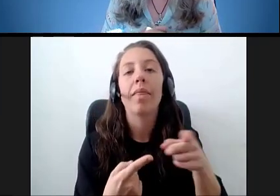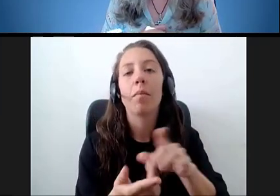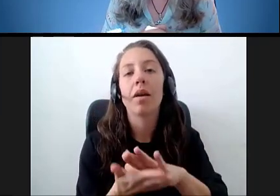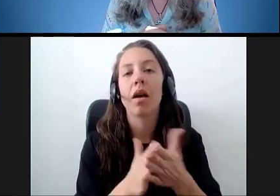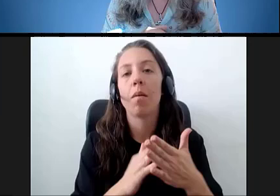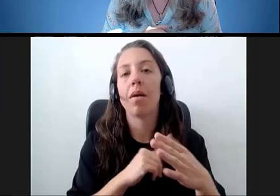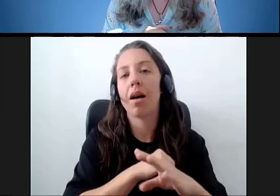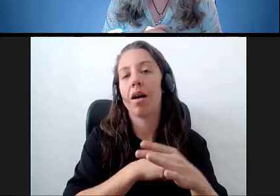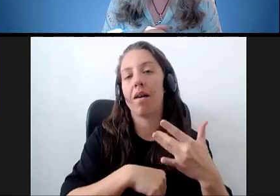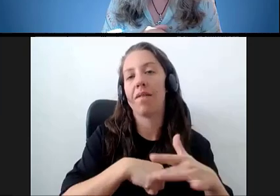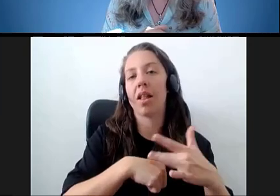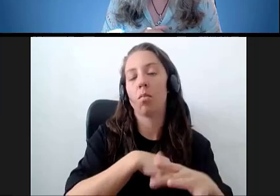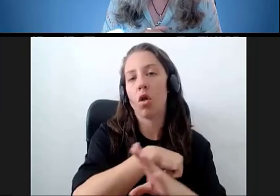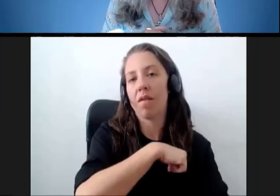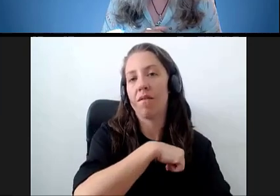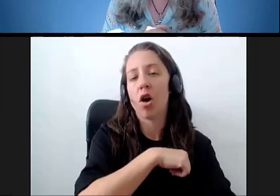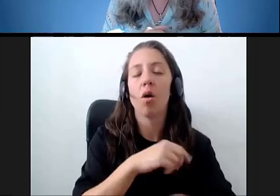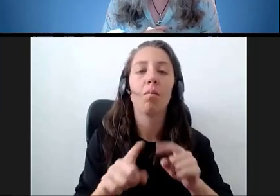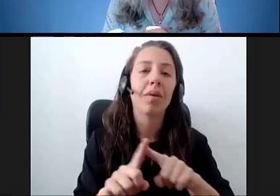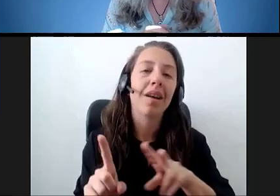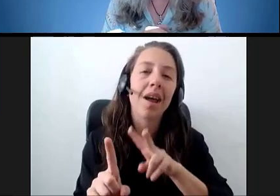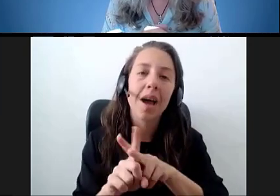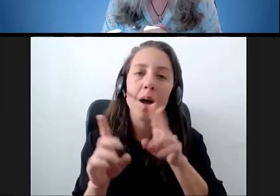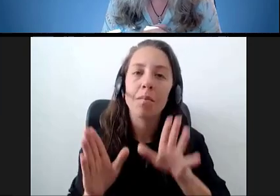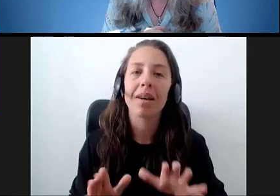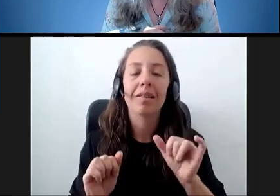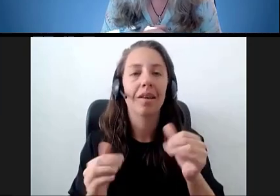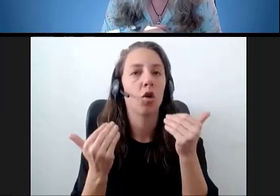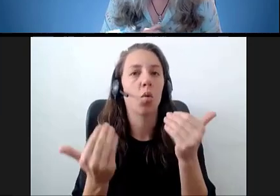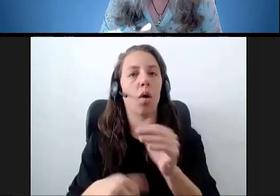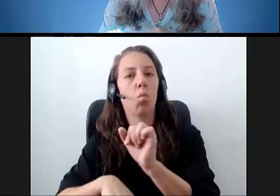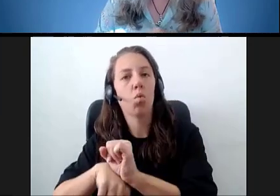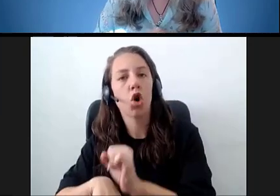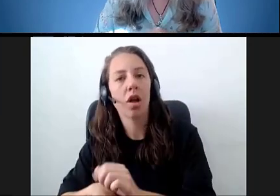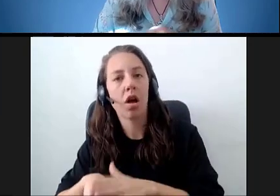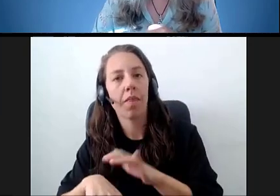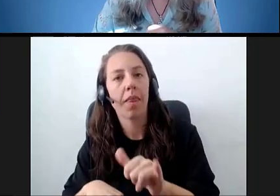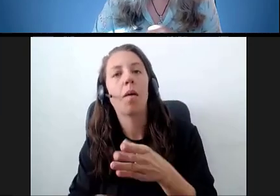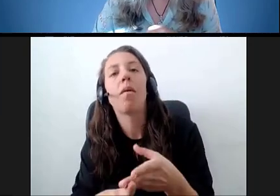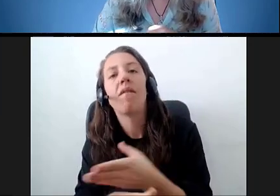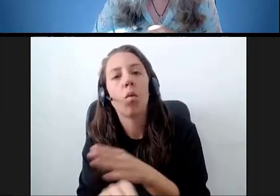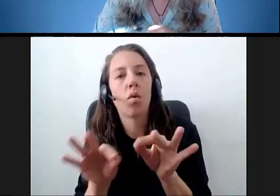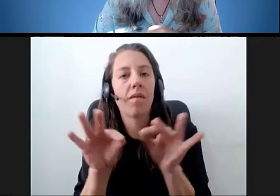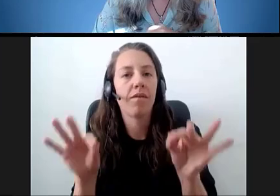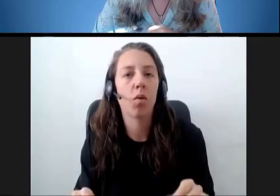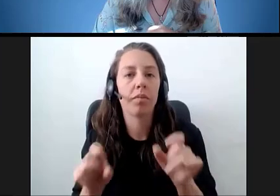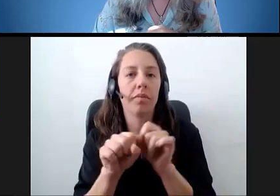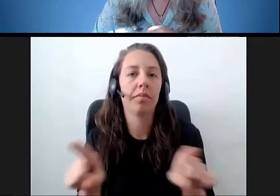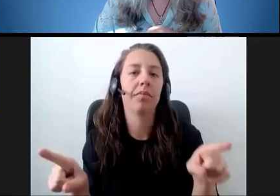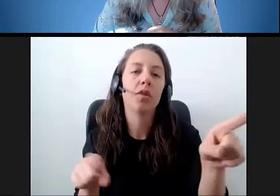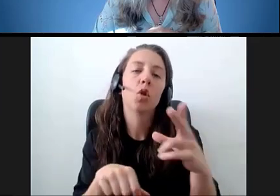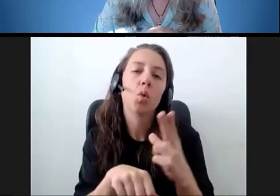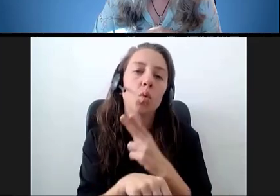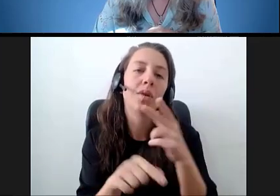and begin working on their application attachments before the forms are out, using the instructions for the current forms.